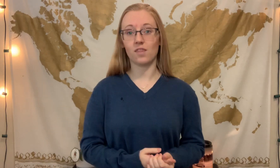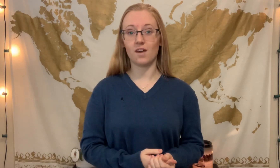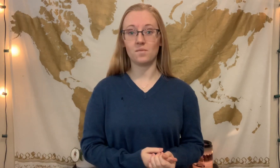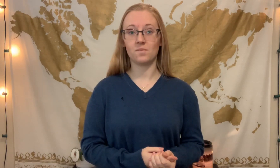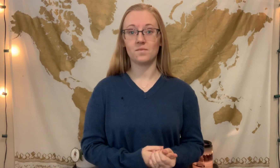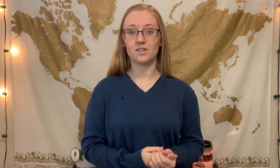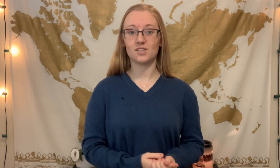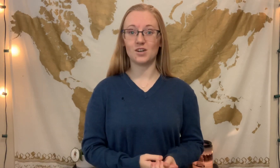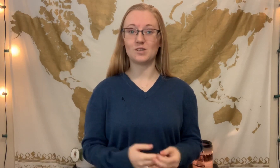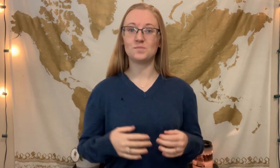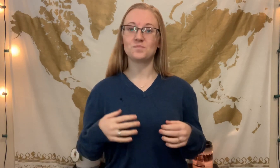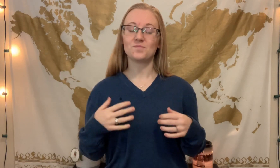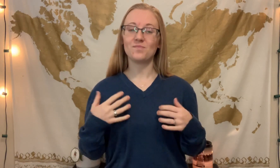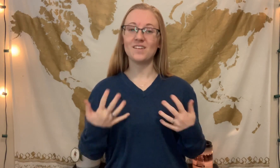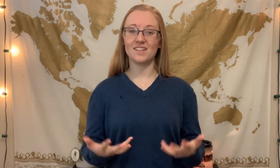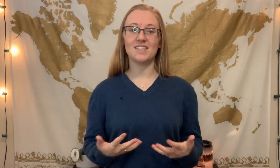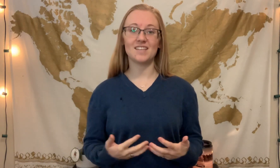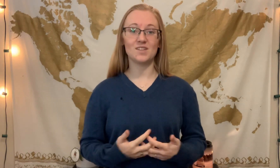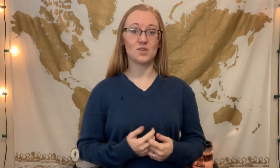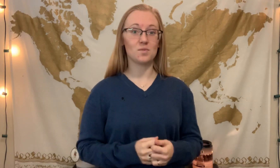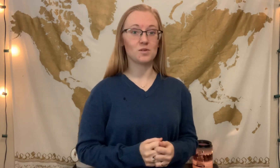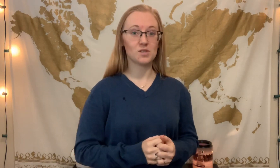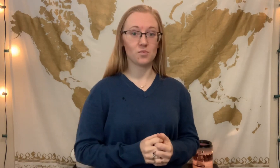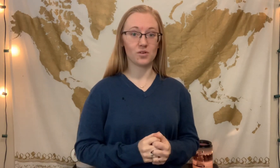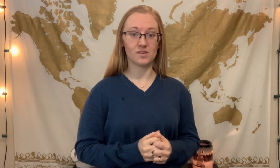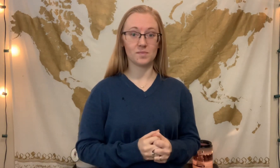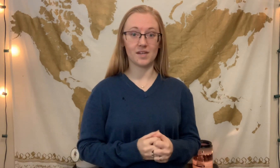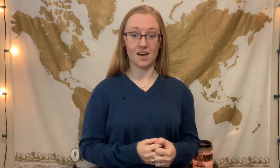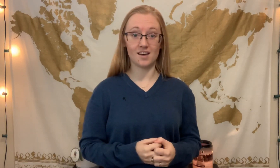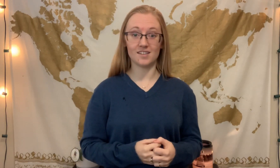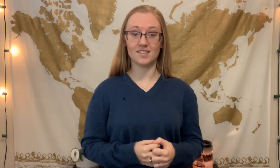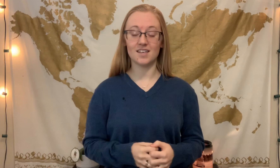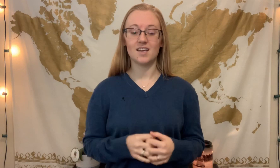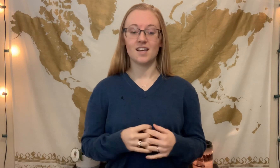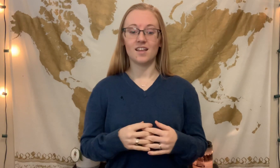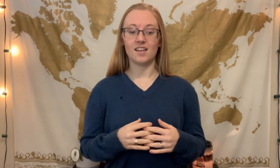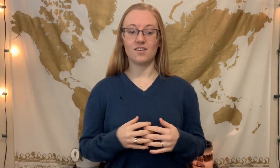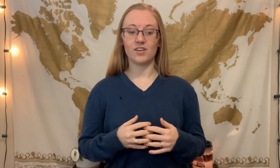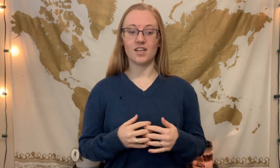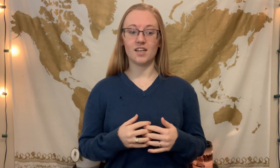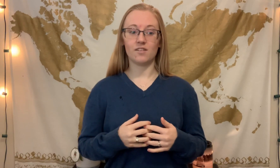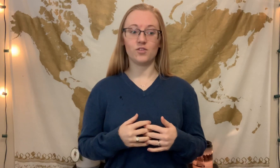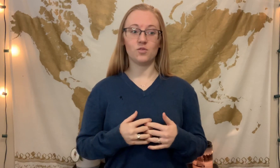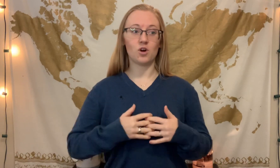them. So these signs are the most important because even if you know